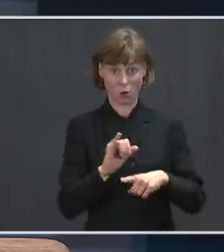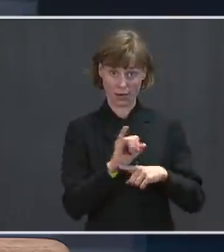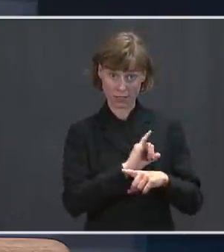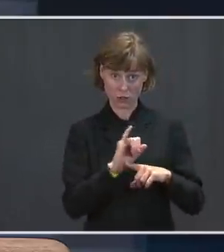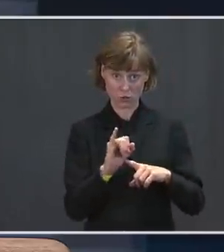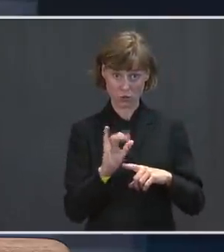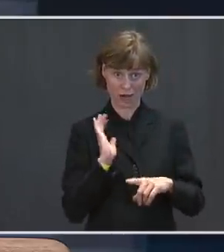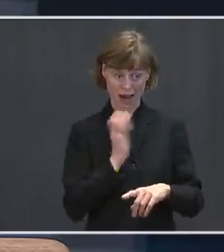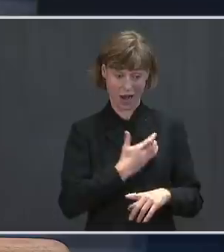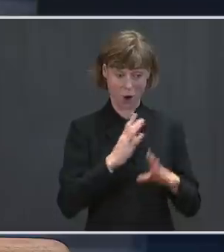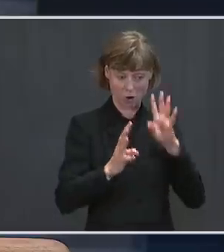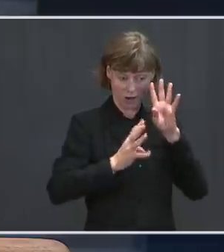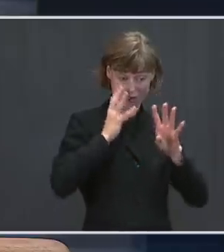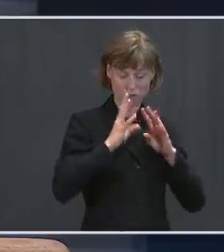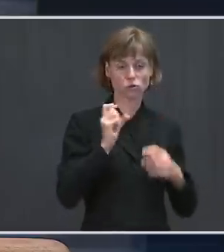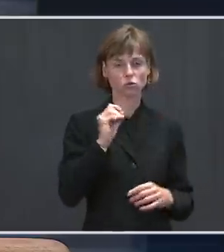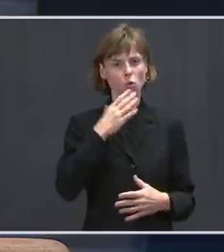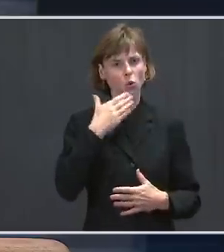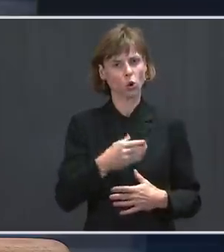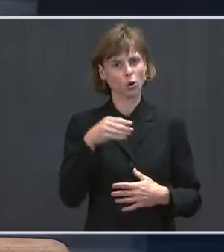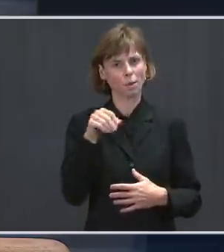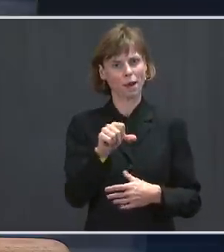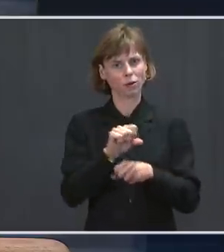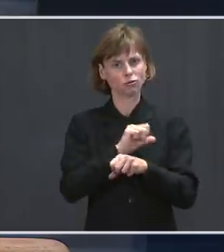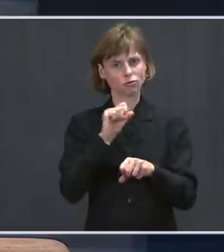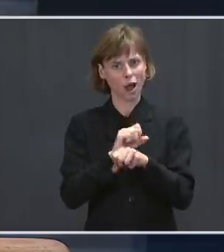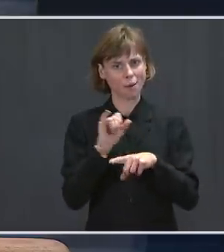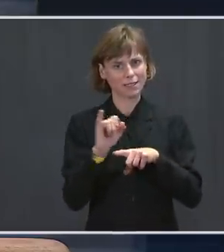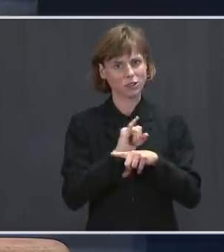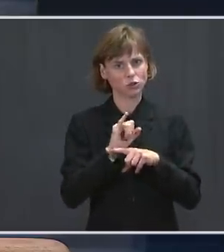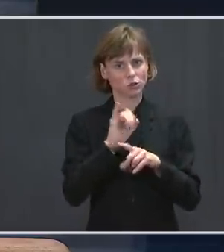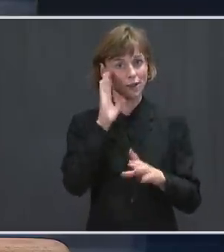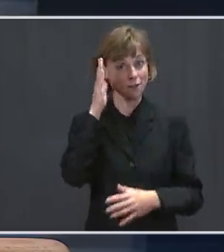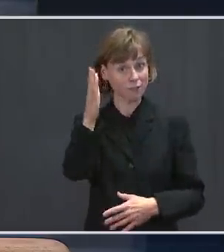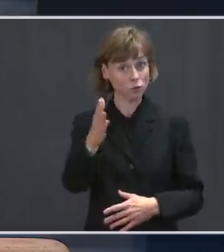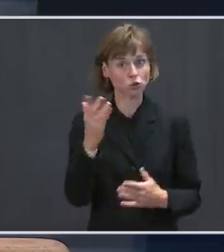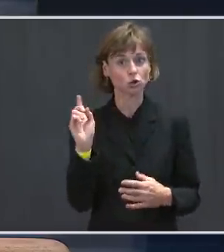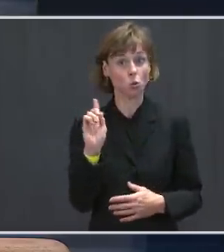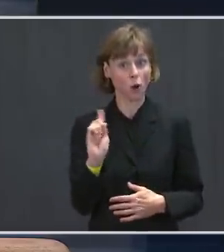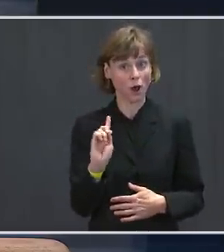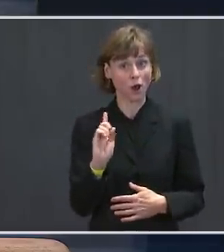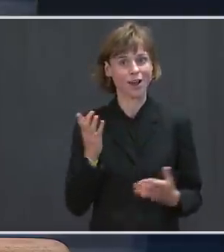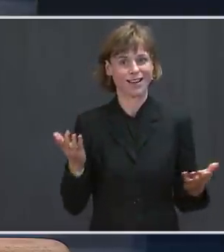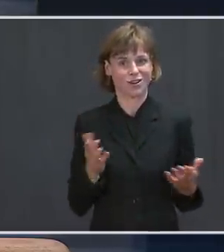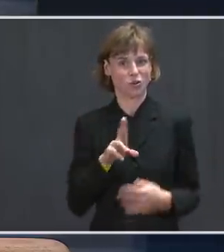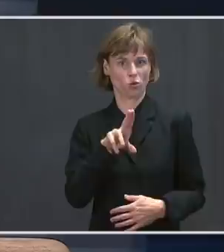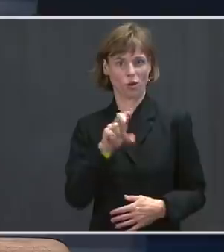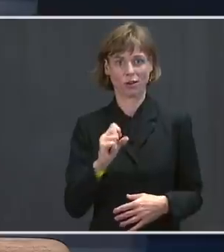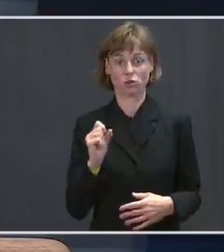so that the good paying jobs and industries of the future are here in the United States. So Build Back Better isn't just about economics,